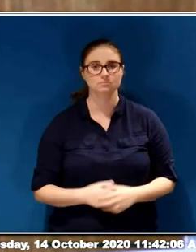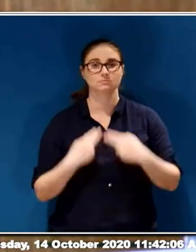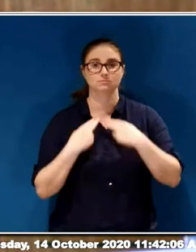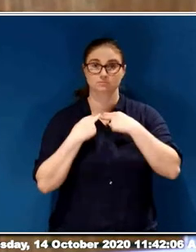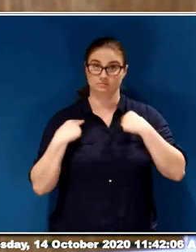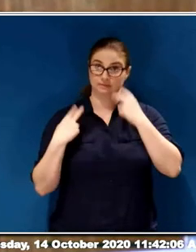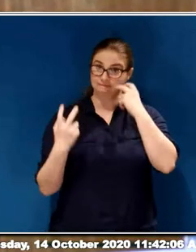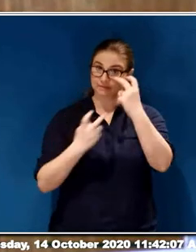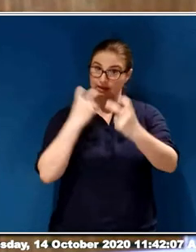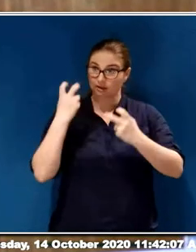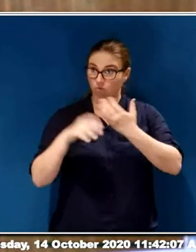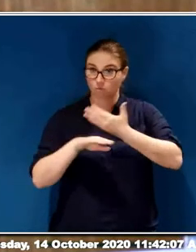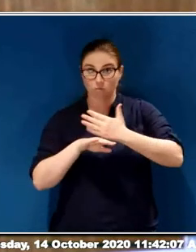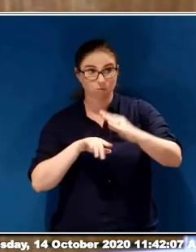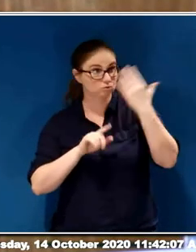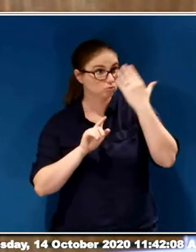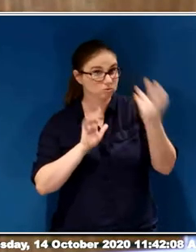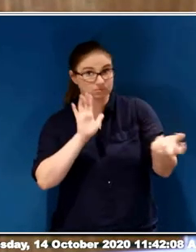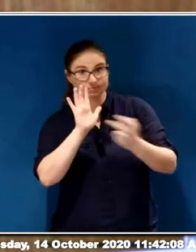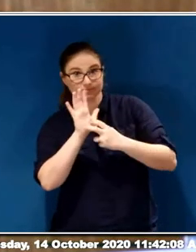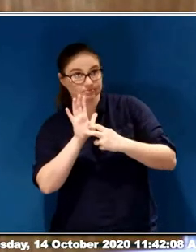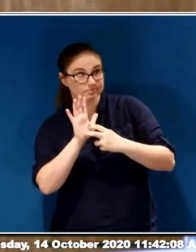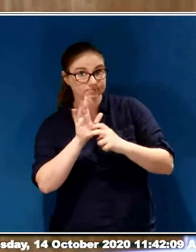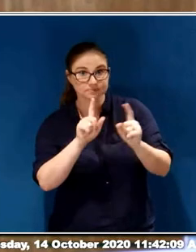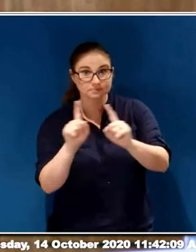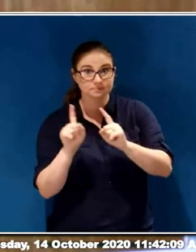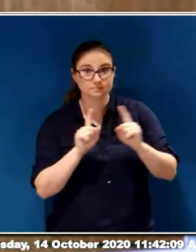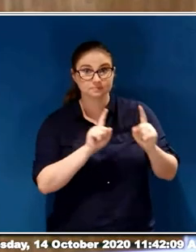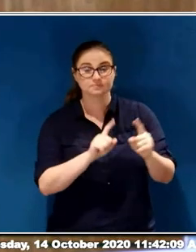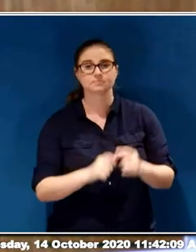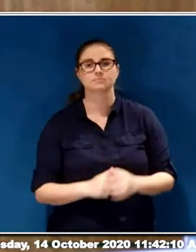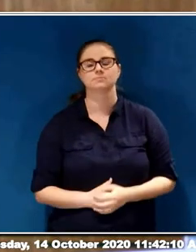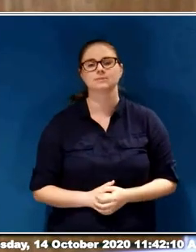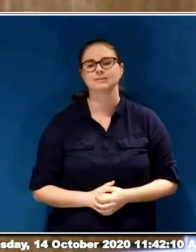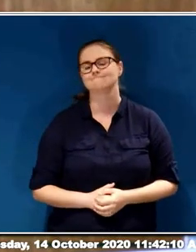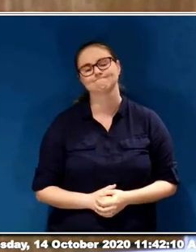No, Kobe's behaviour has regressed so severely that he is